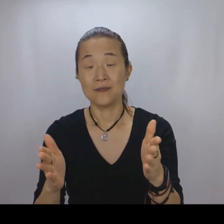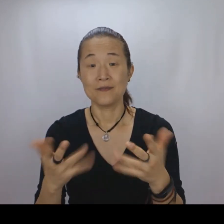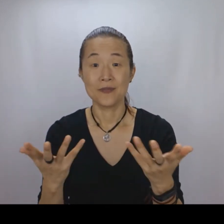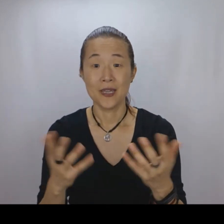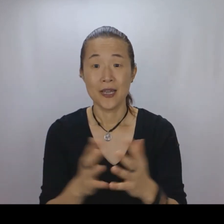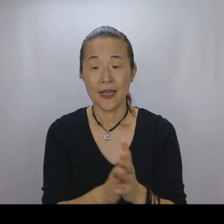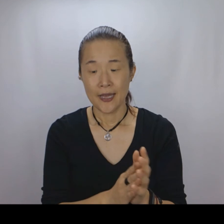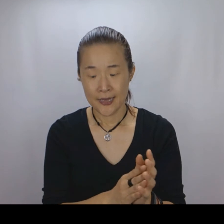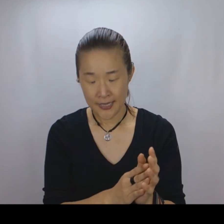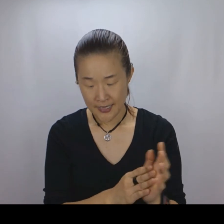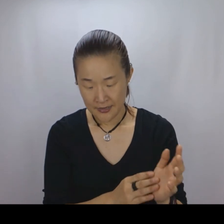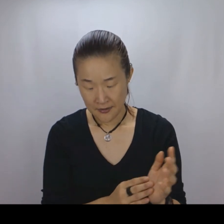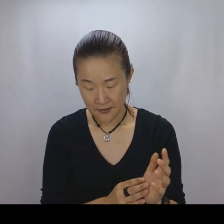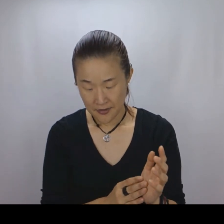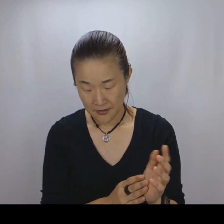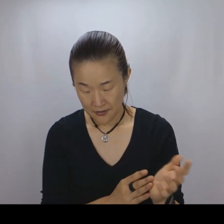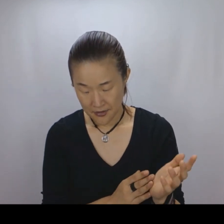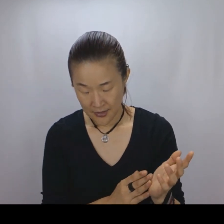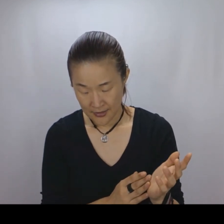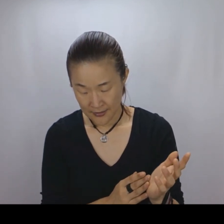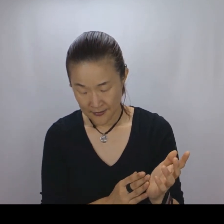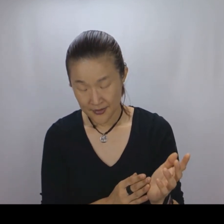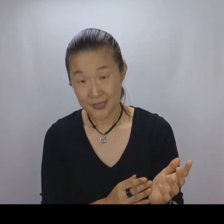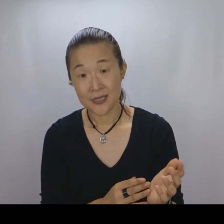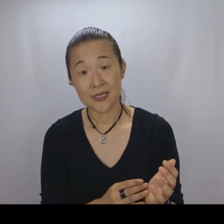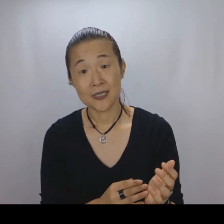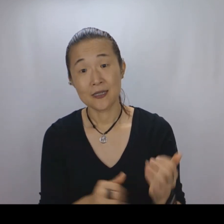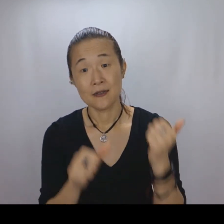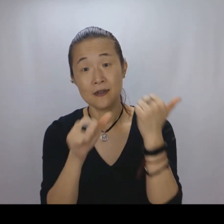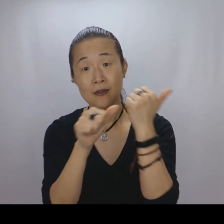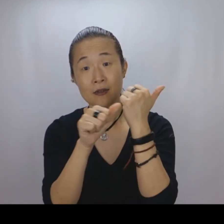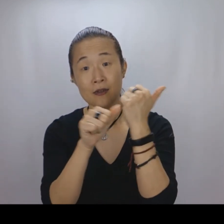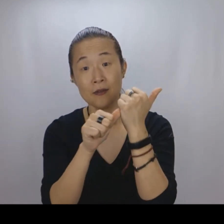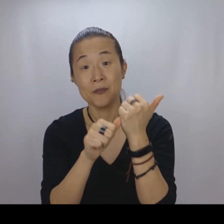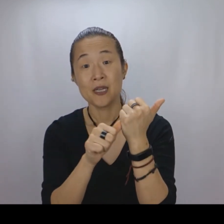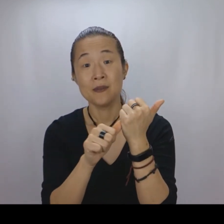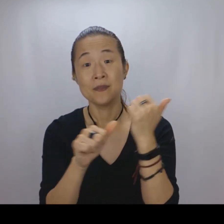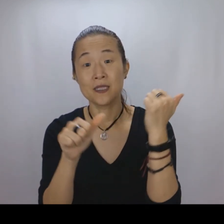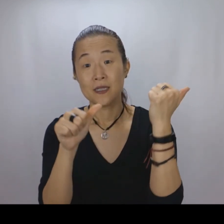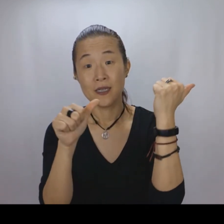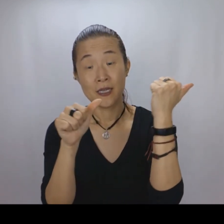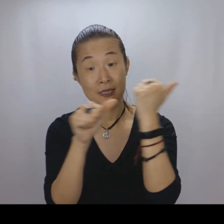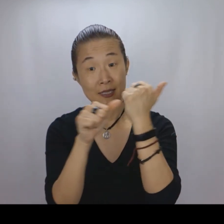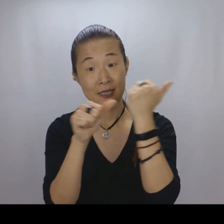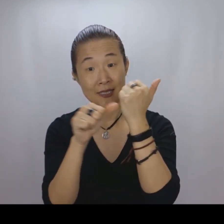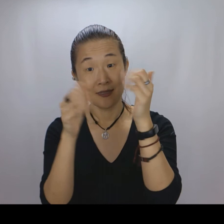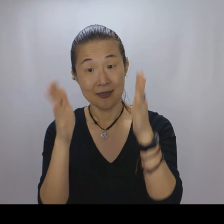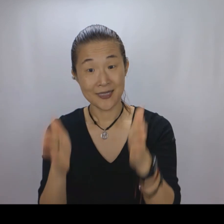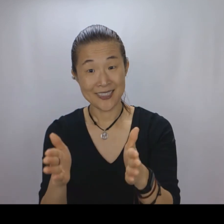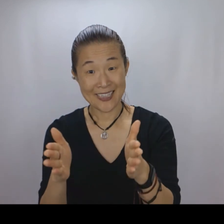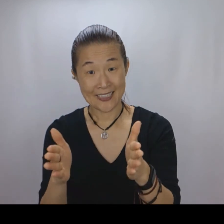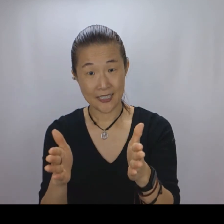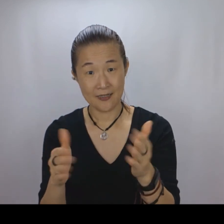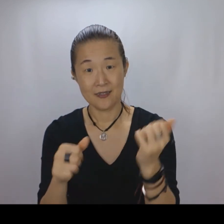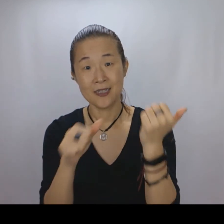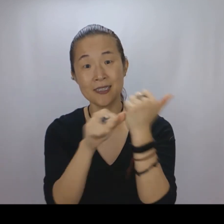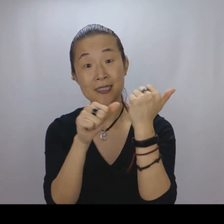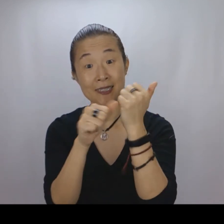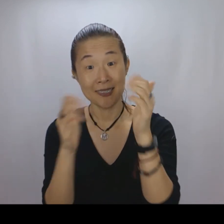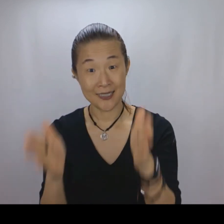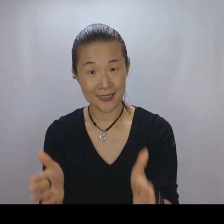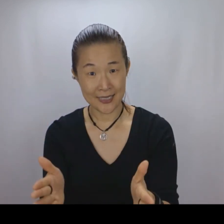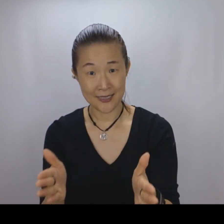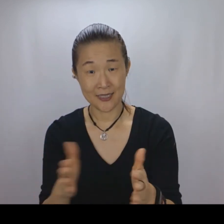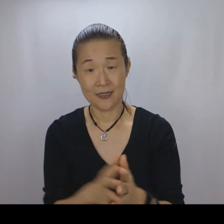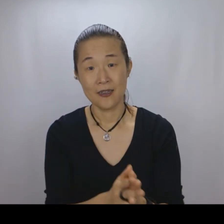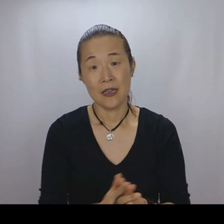And then assist becomes an assistANT.